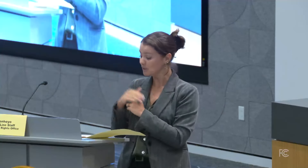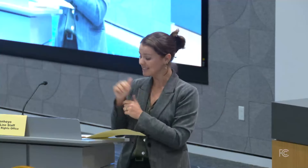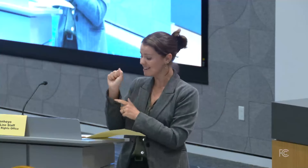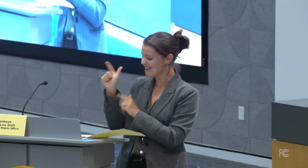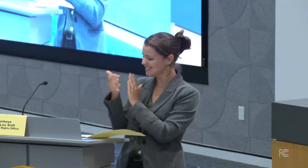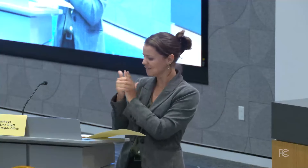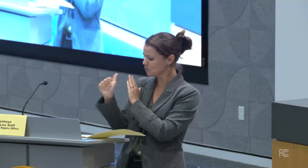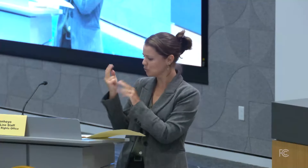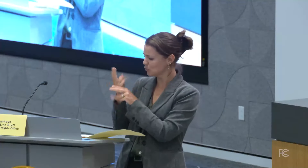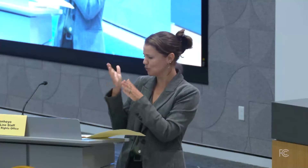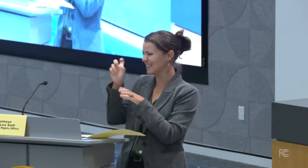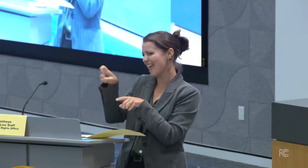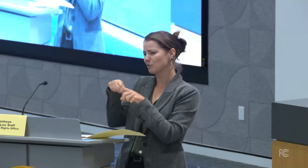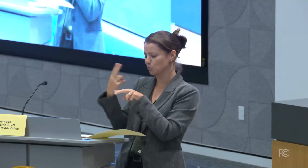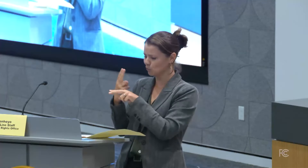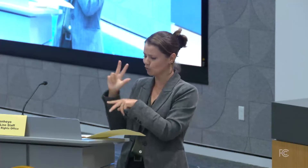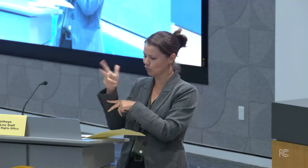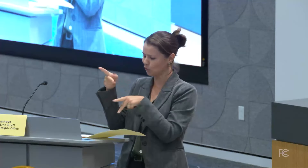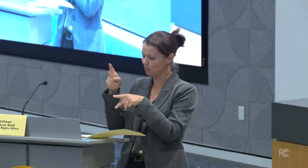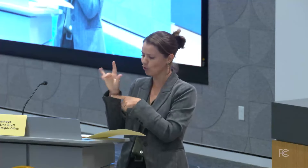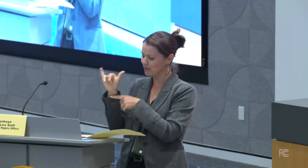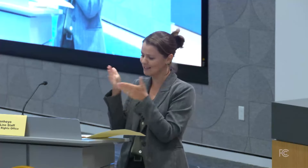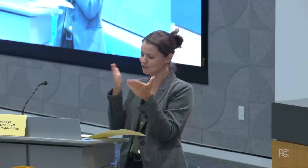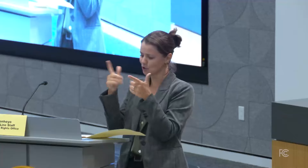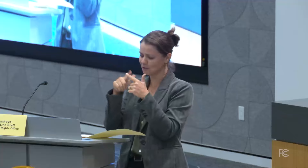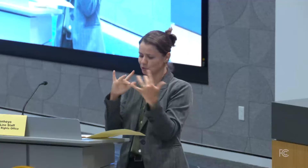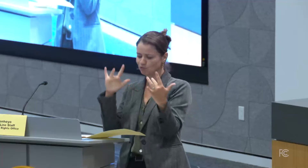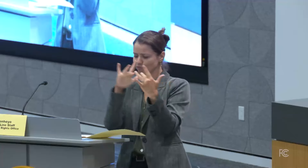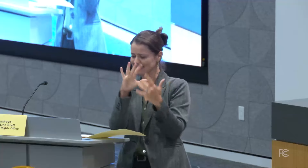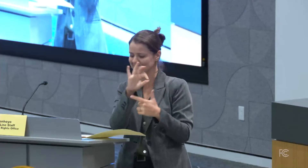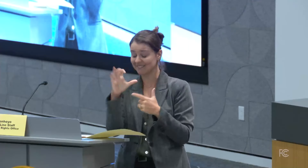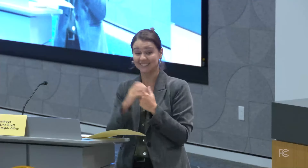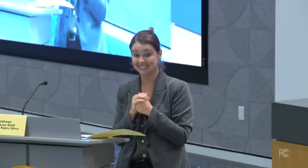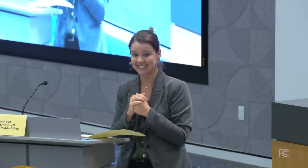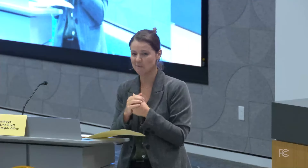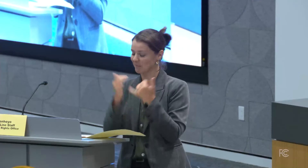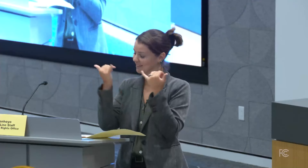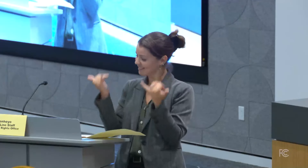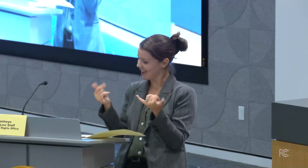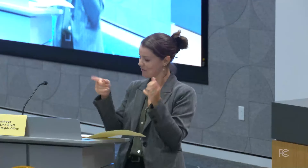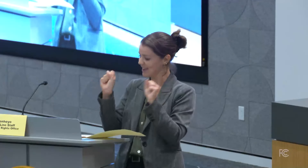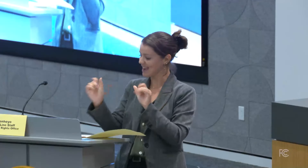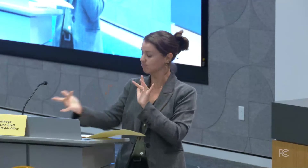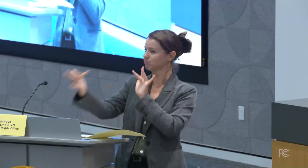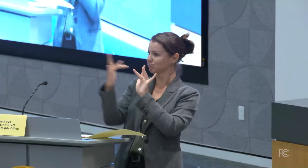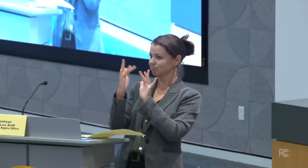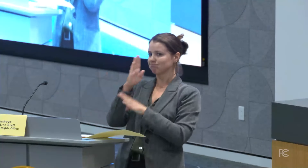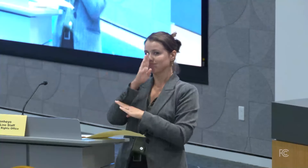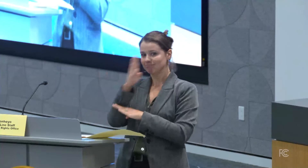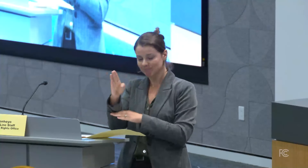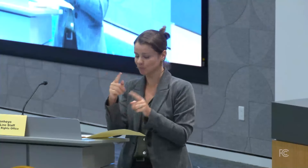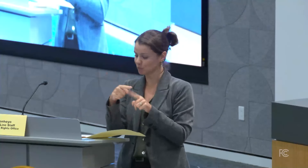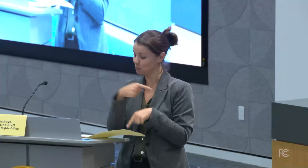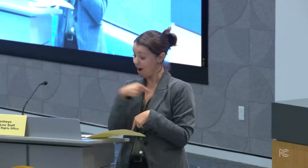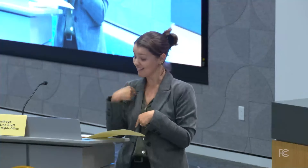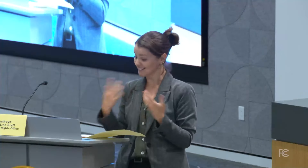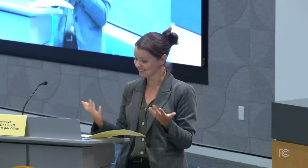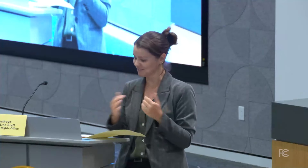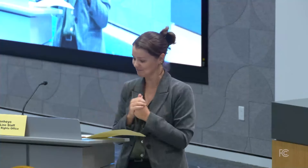INFORMATION ABOUT FCC PROGRAMMING AND SERVICES AND NOT ONLY AS IT RELATES TO DISABILITY WORK BUT FCC-WIDE INFORMATION. TEXT-TO-911 CALLS AND